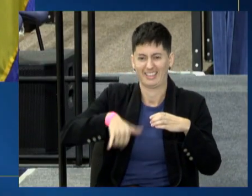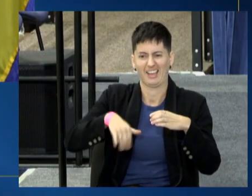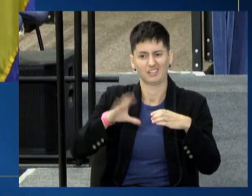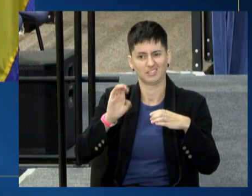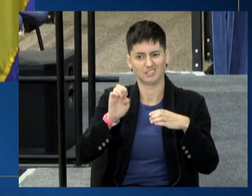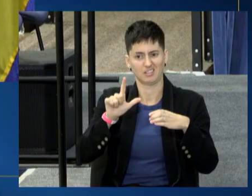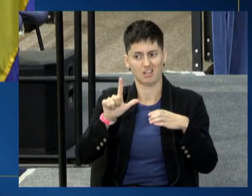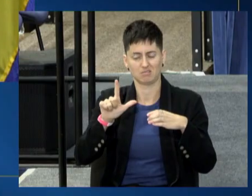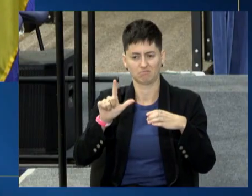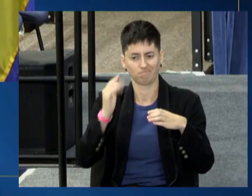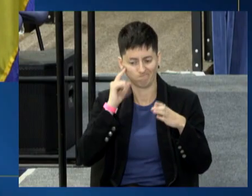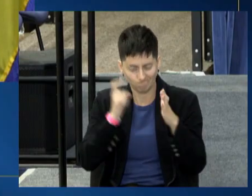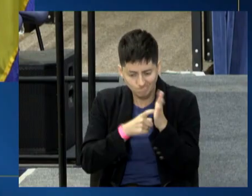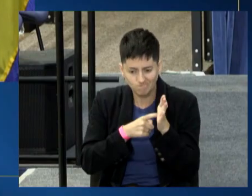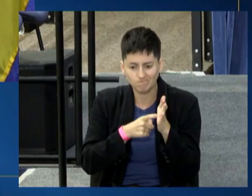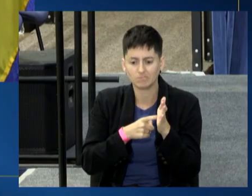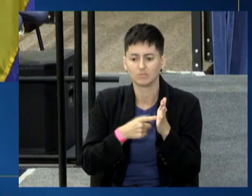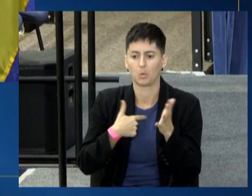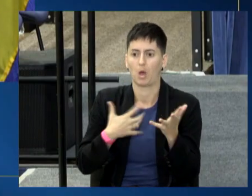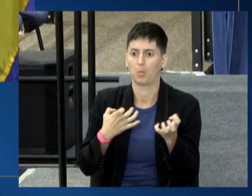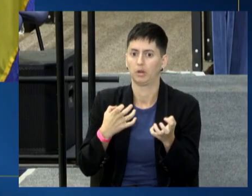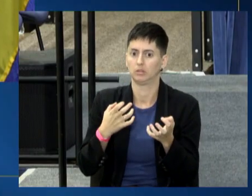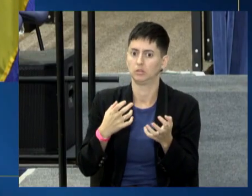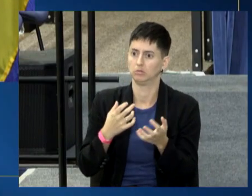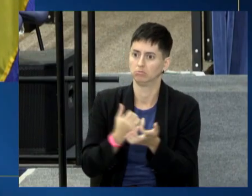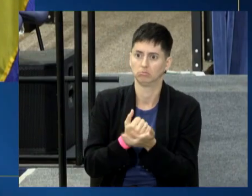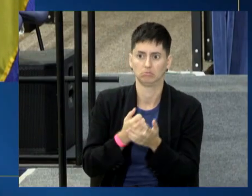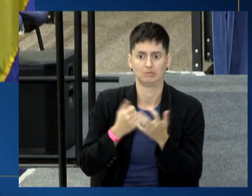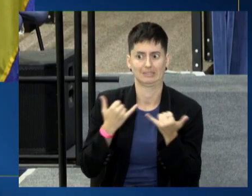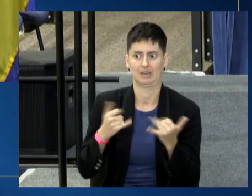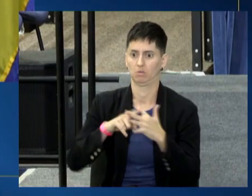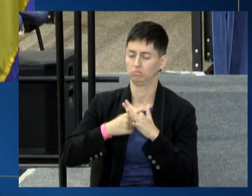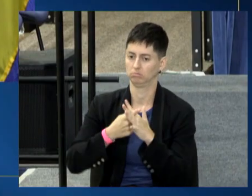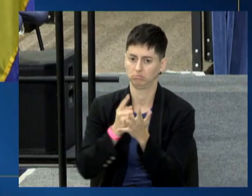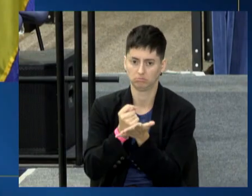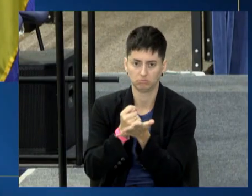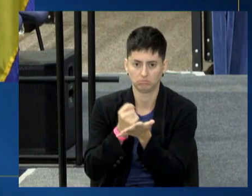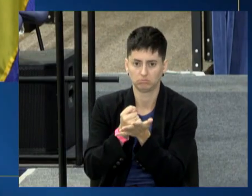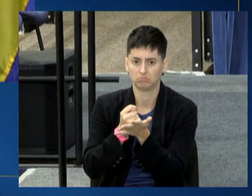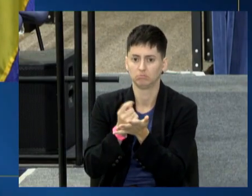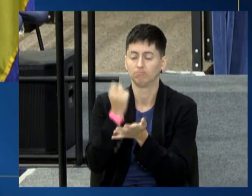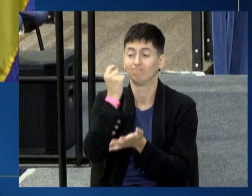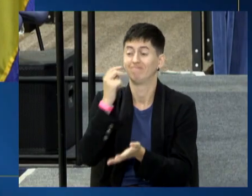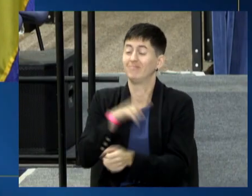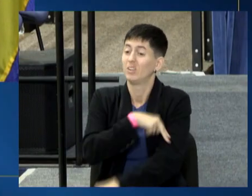dictates that we have a pathologist confirm the diagnosis. So, now, late on a Friday night,